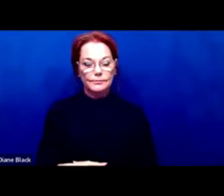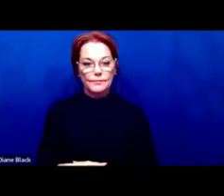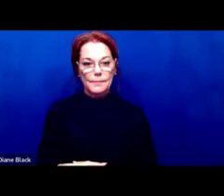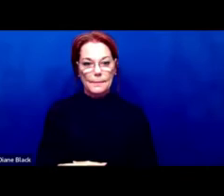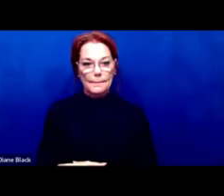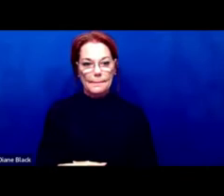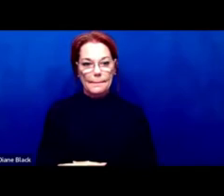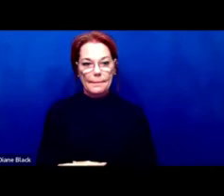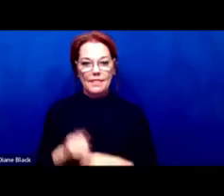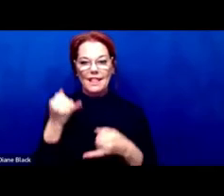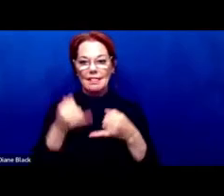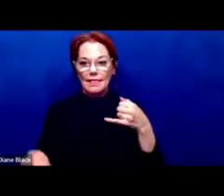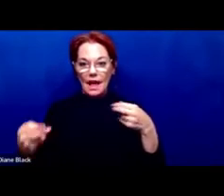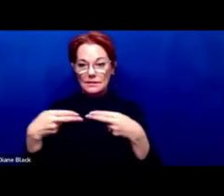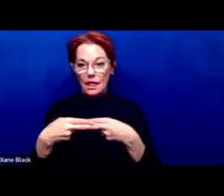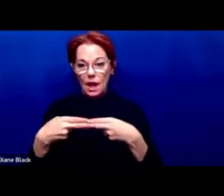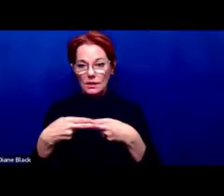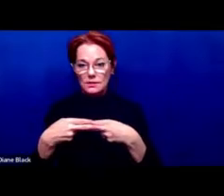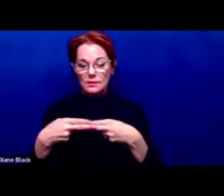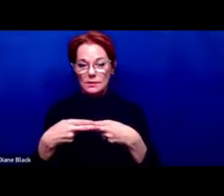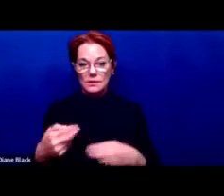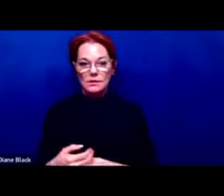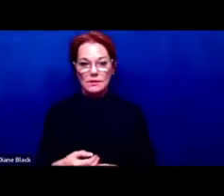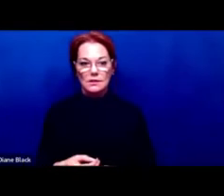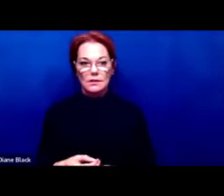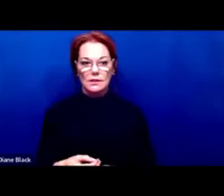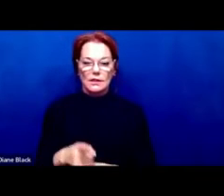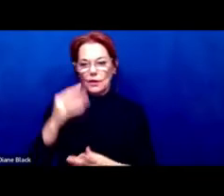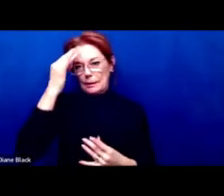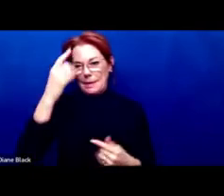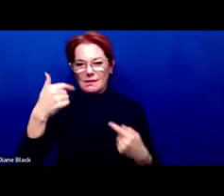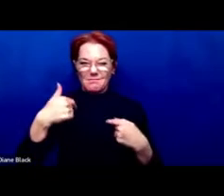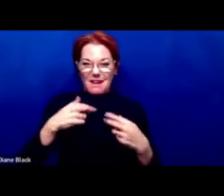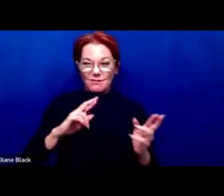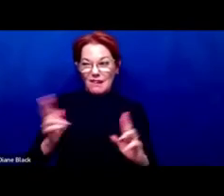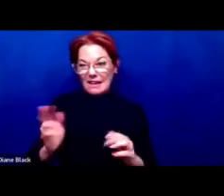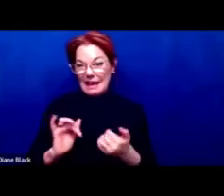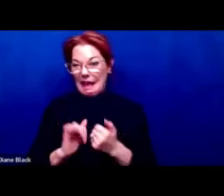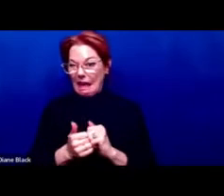so the last slide in terms of like, Am I ready? Or how do I get this going? One of the first